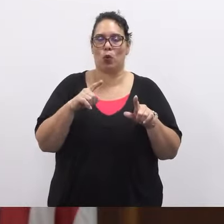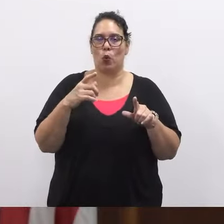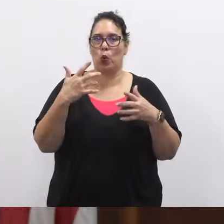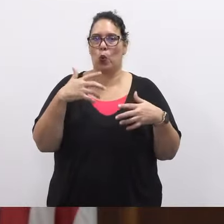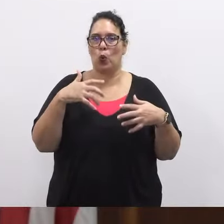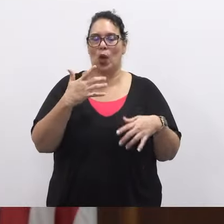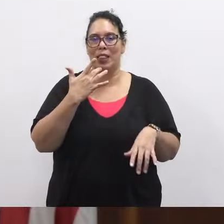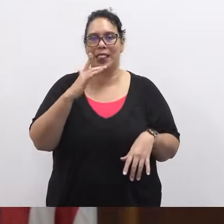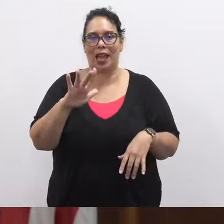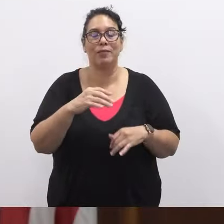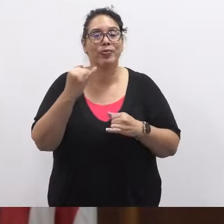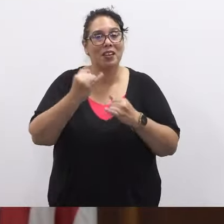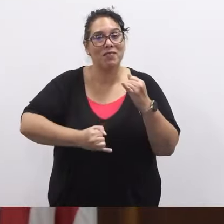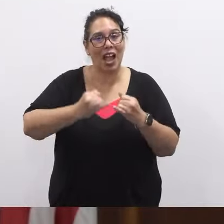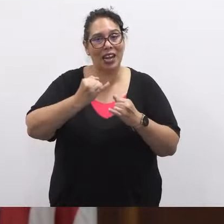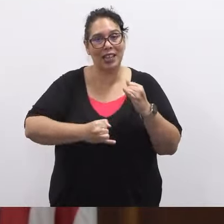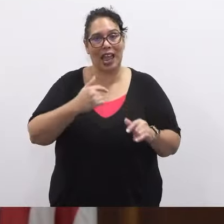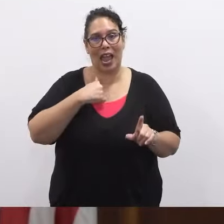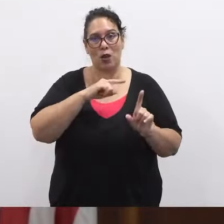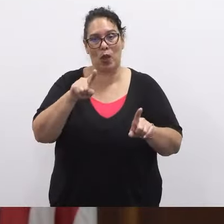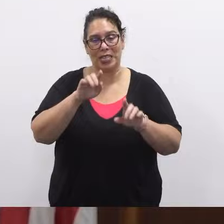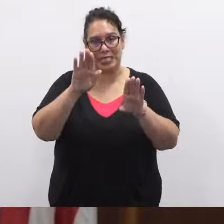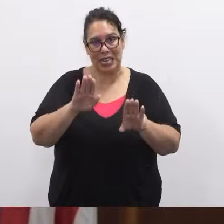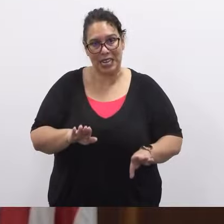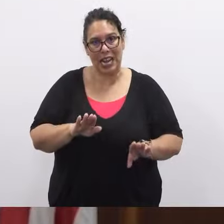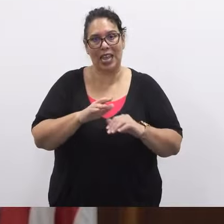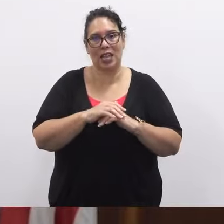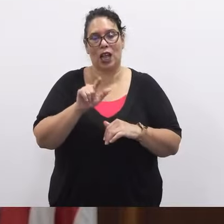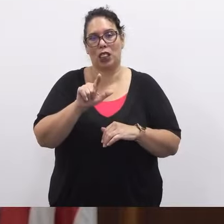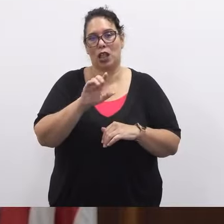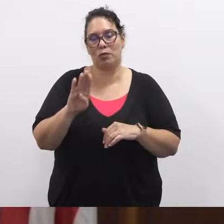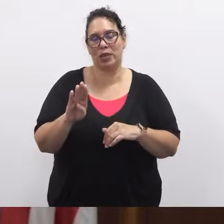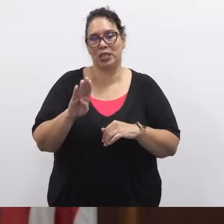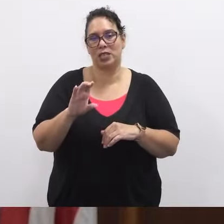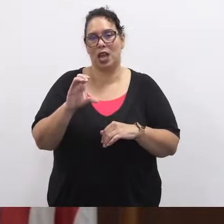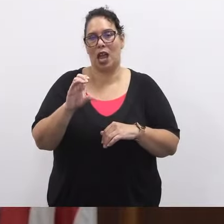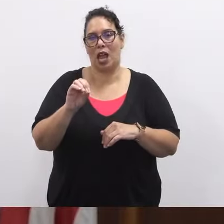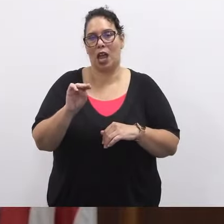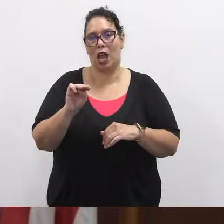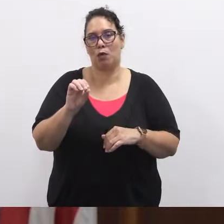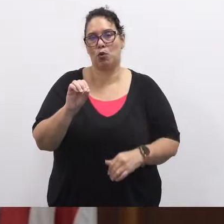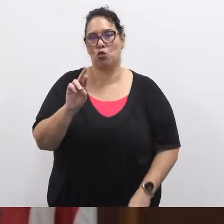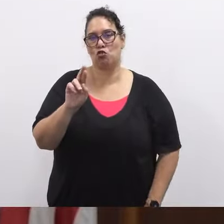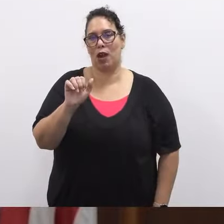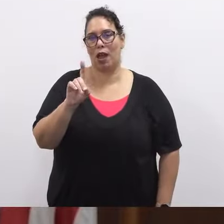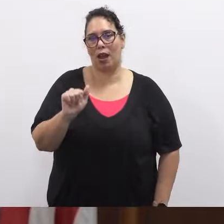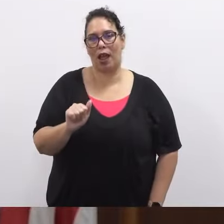And finally, I went on Sunday. So the Long Beach Camerata Singers, which is one of our local arts organizations,